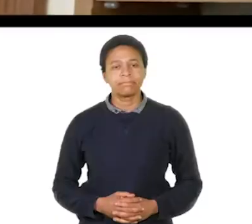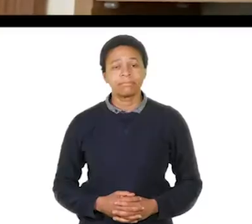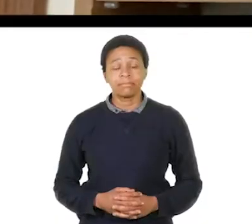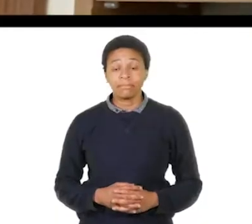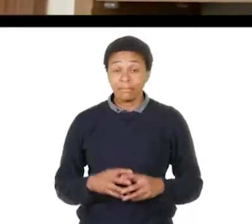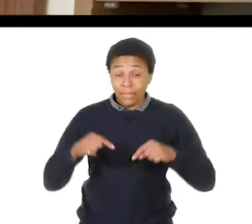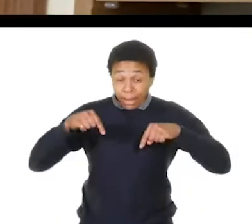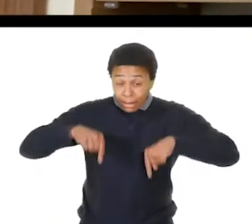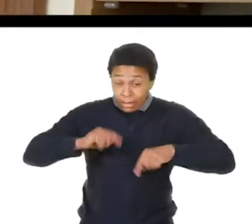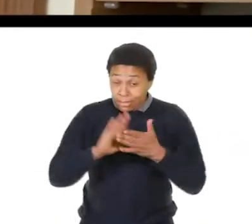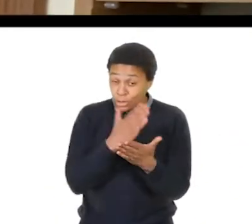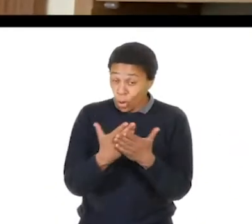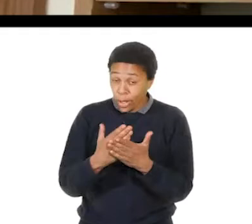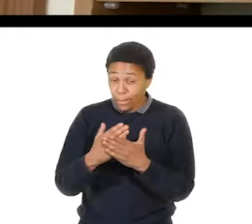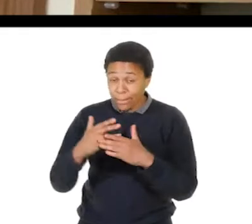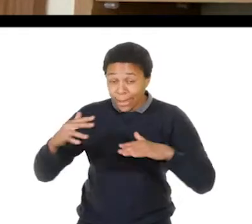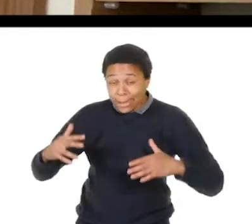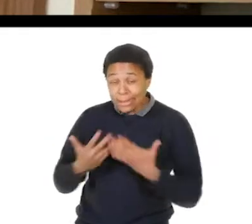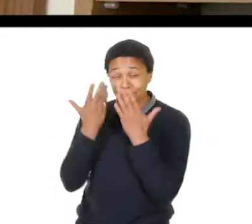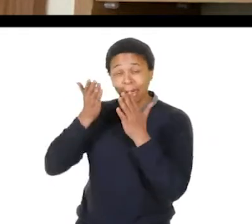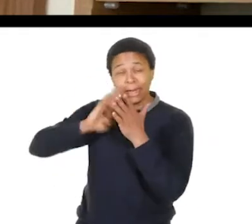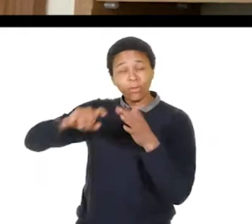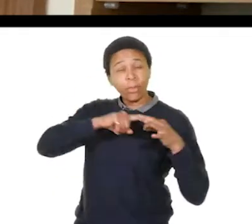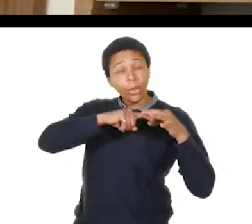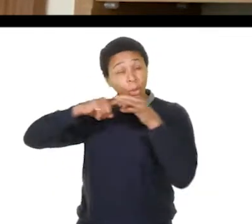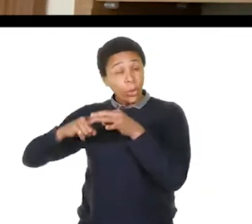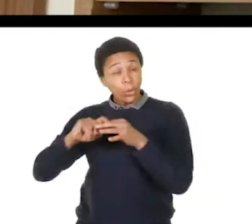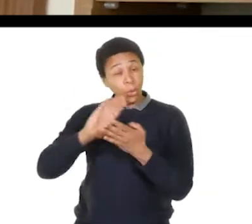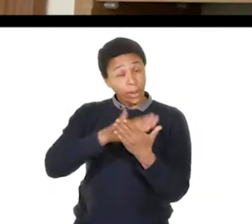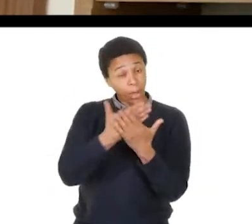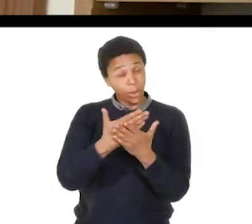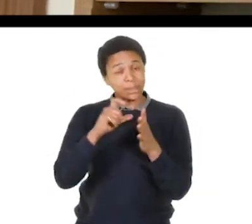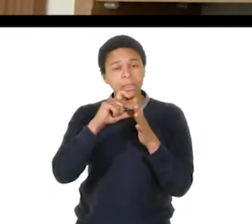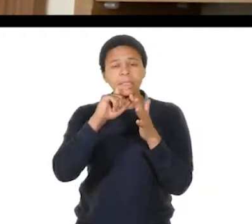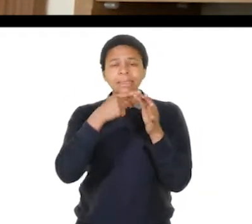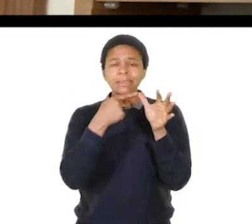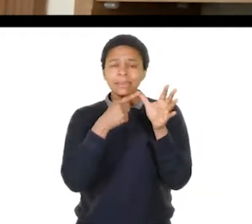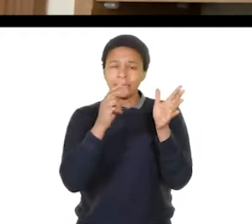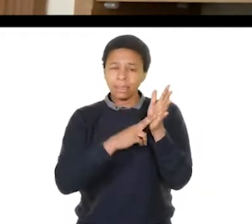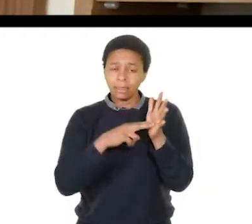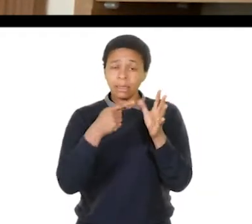KATIE: So this poem was inspired by the queer poet Dean Atta and it was also inspired